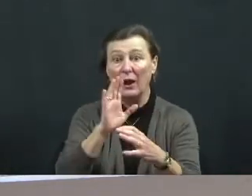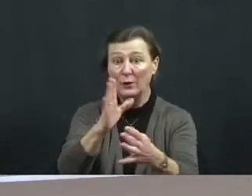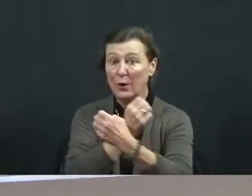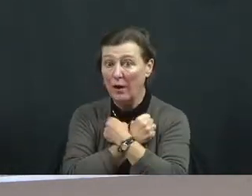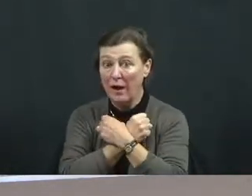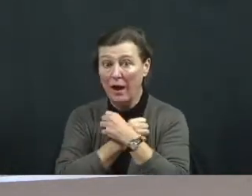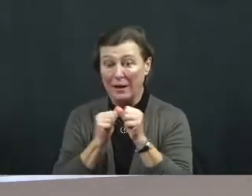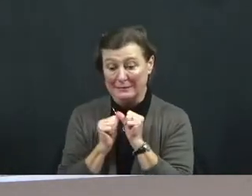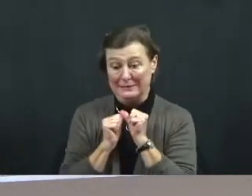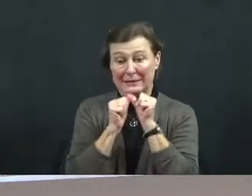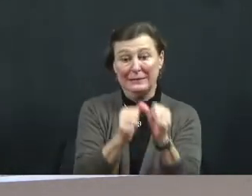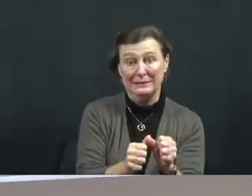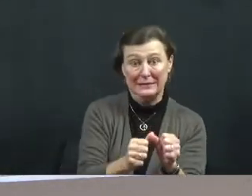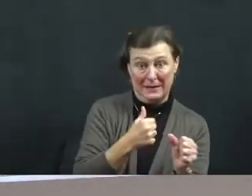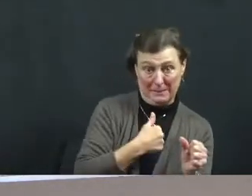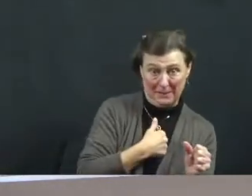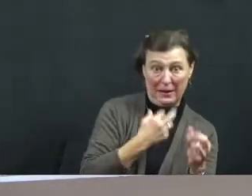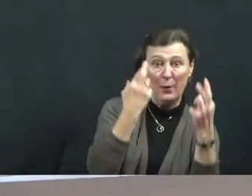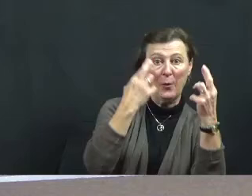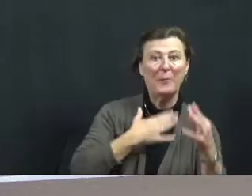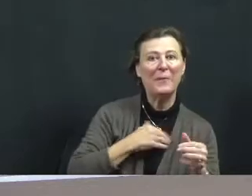And, I hope my hugs have sustained you.